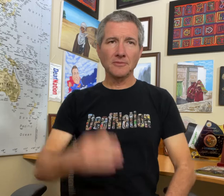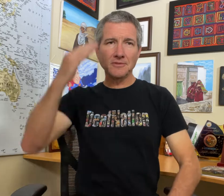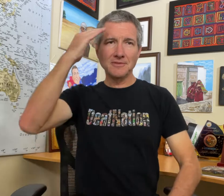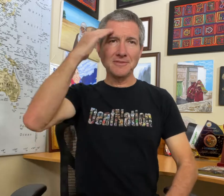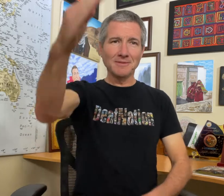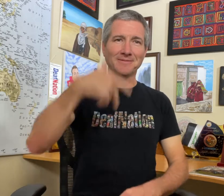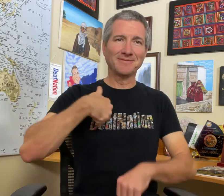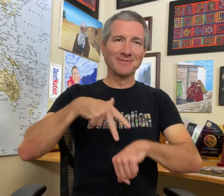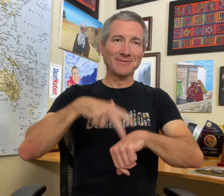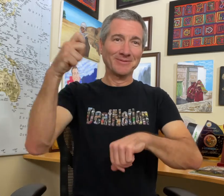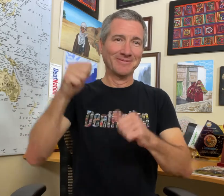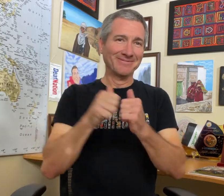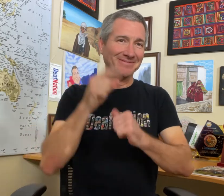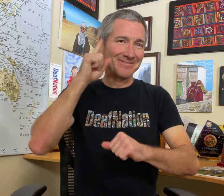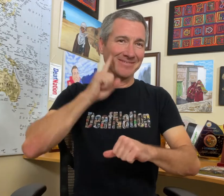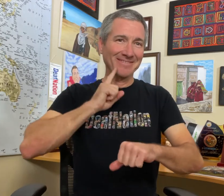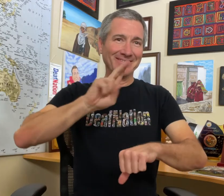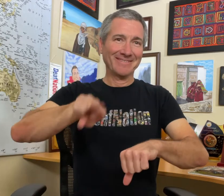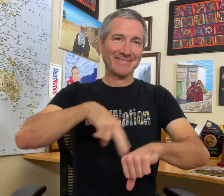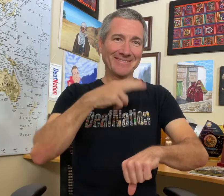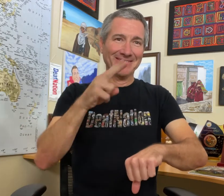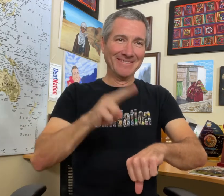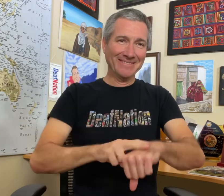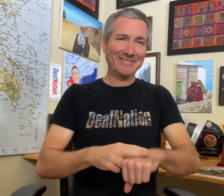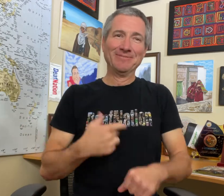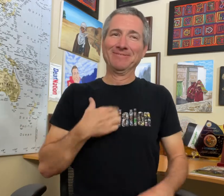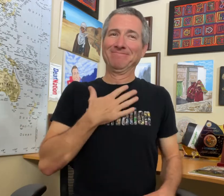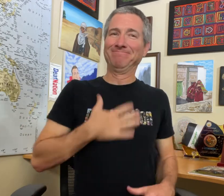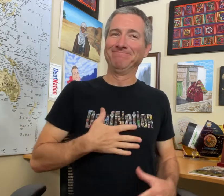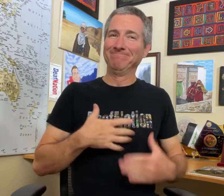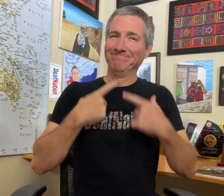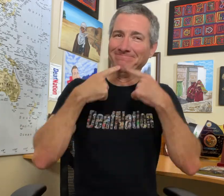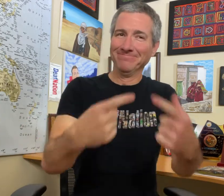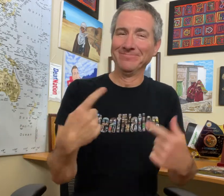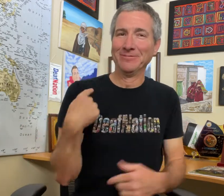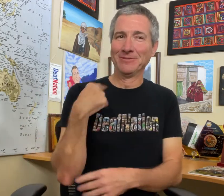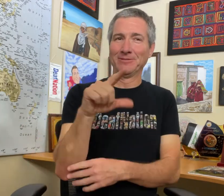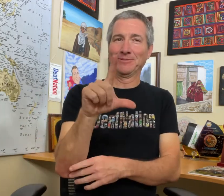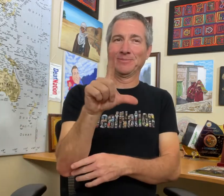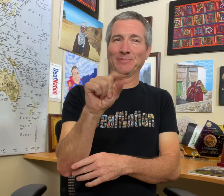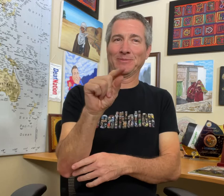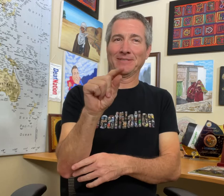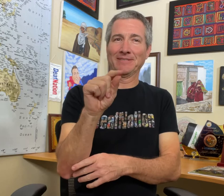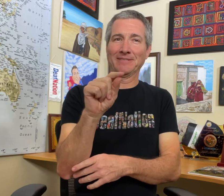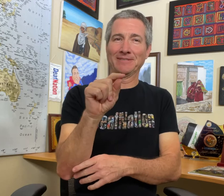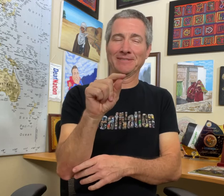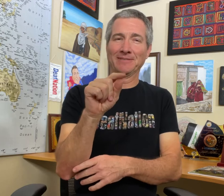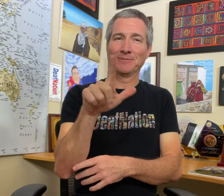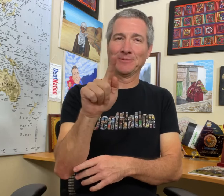Hello, I'm Joel with DeafNation. I want to share with you about 2021.